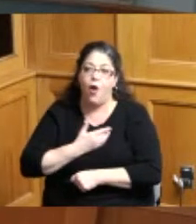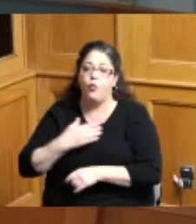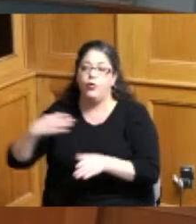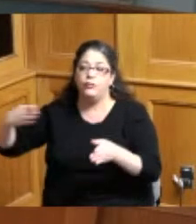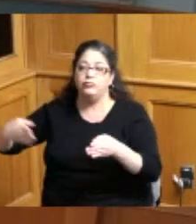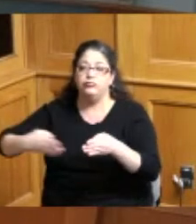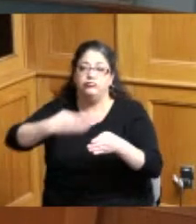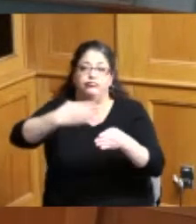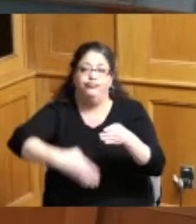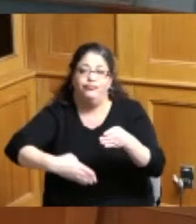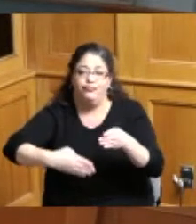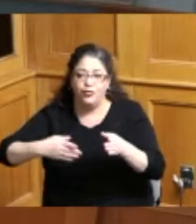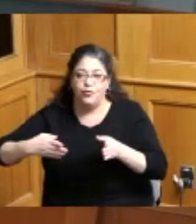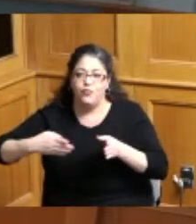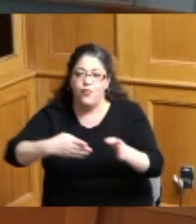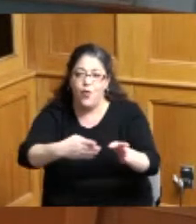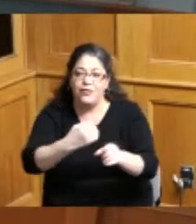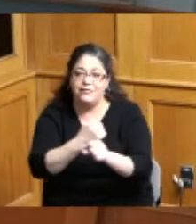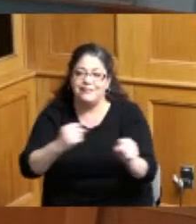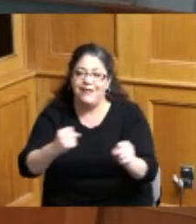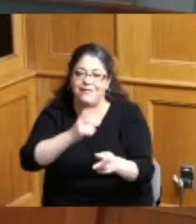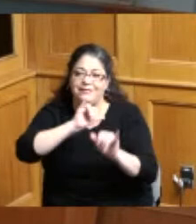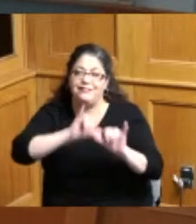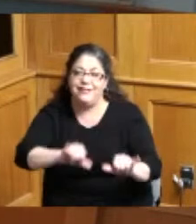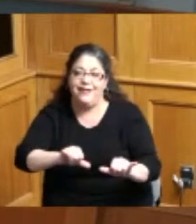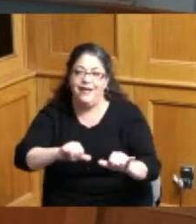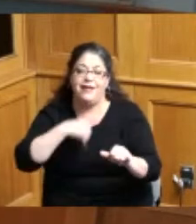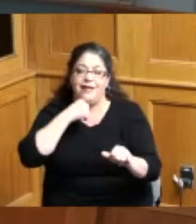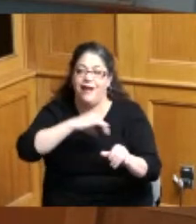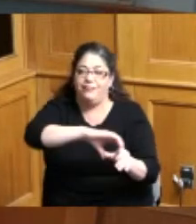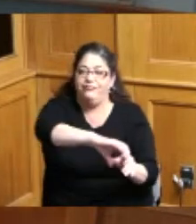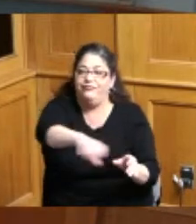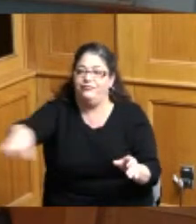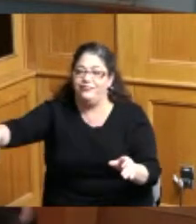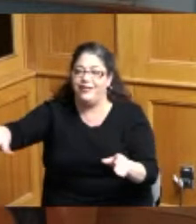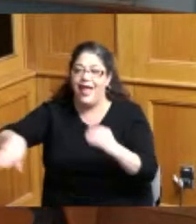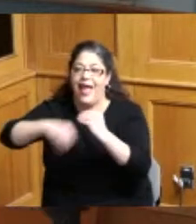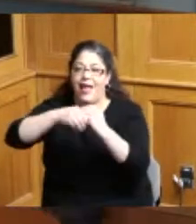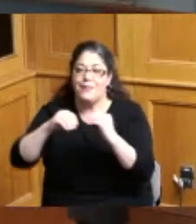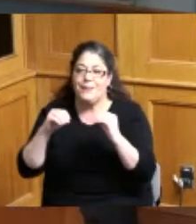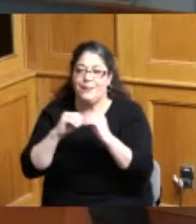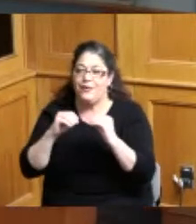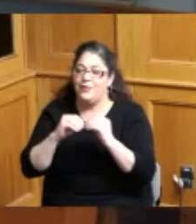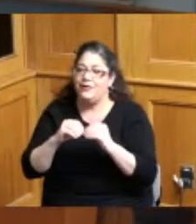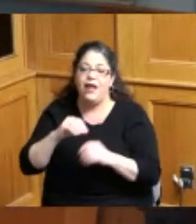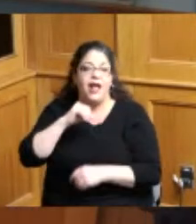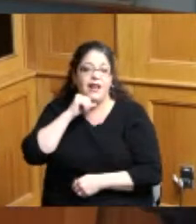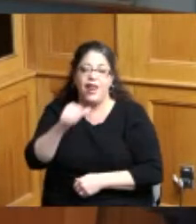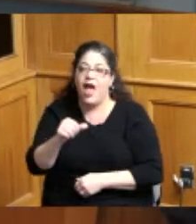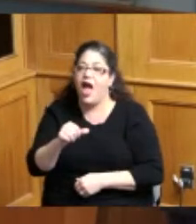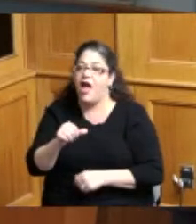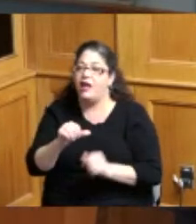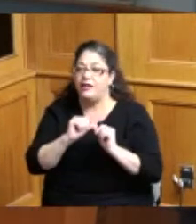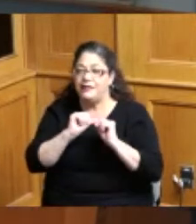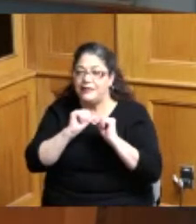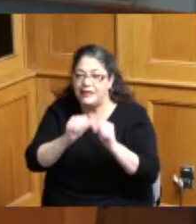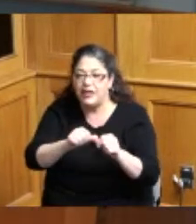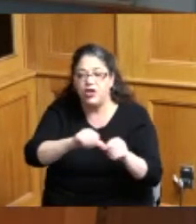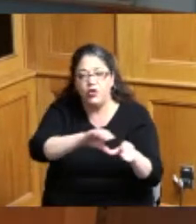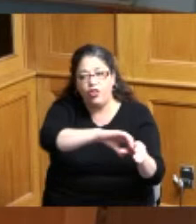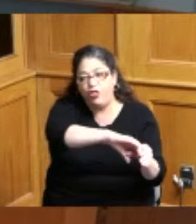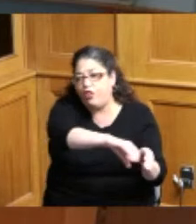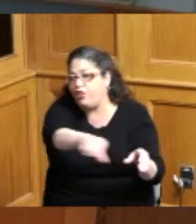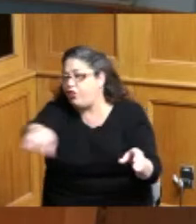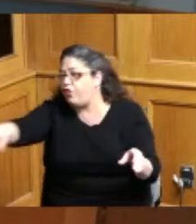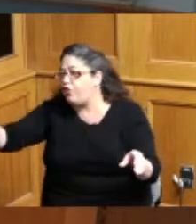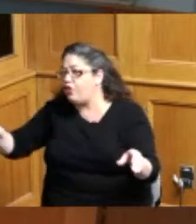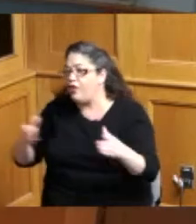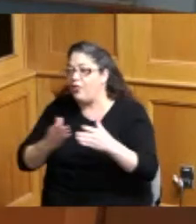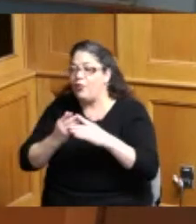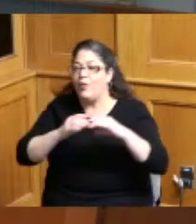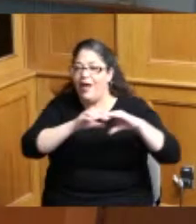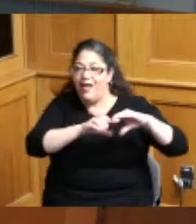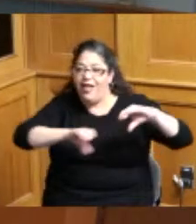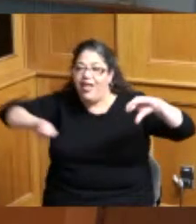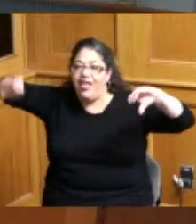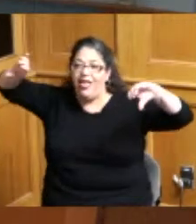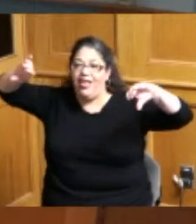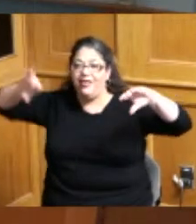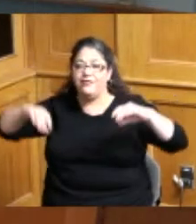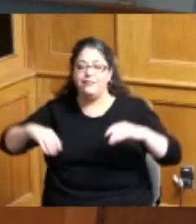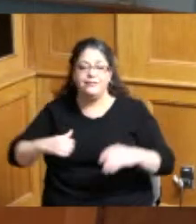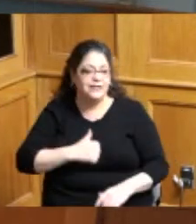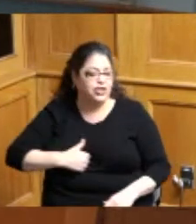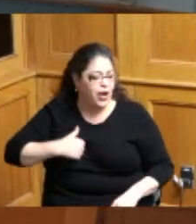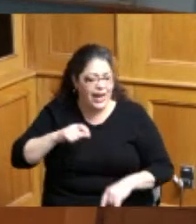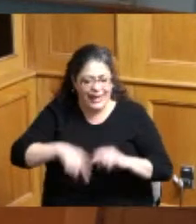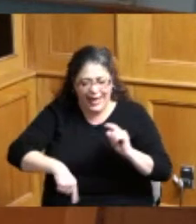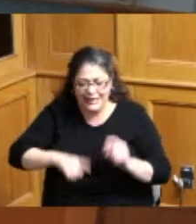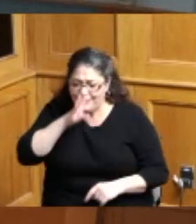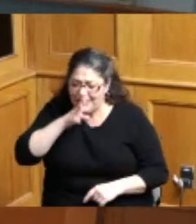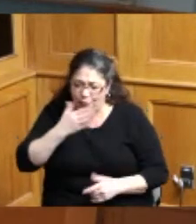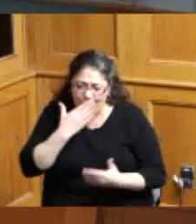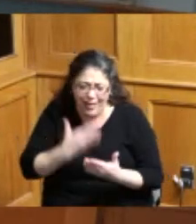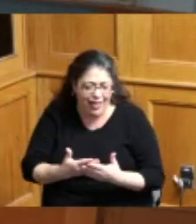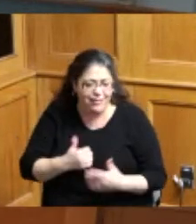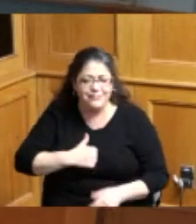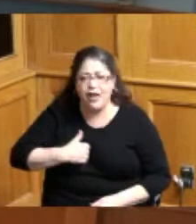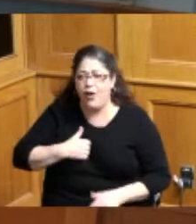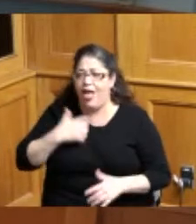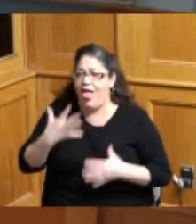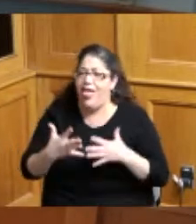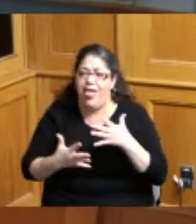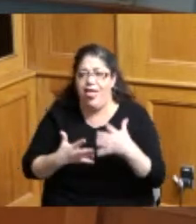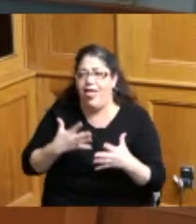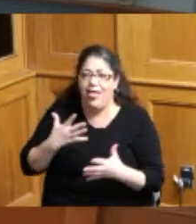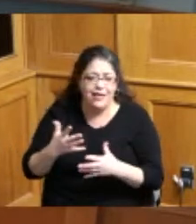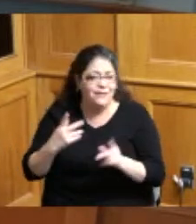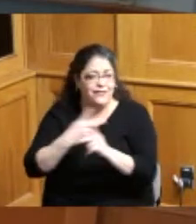and that is just not can you through there so sorry I can't speak well but I hope you get